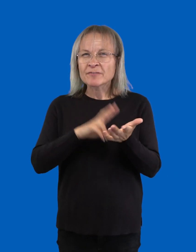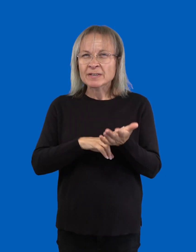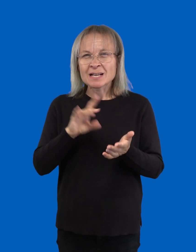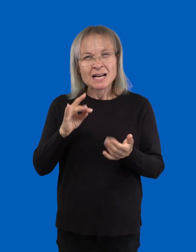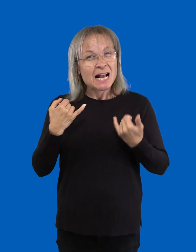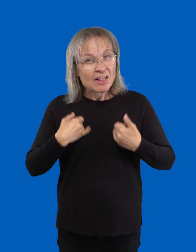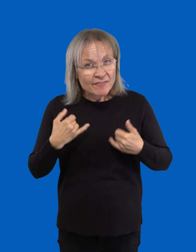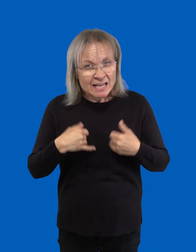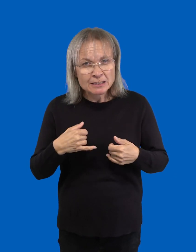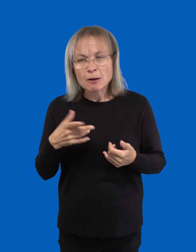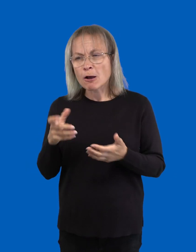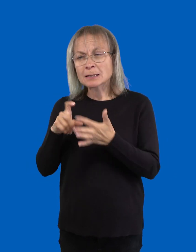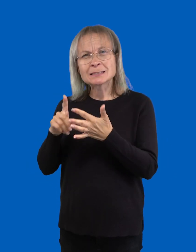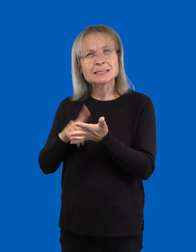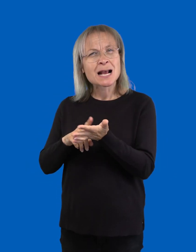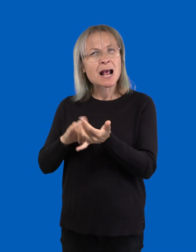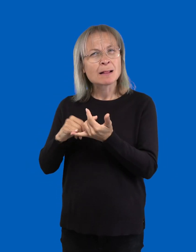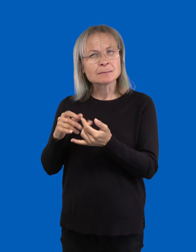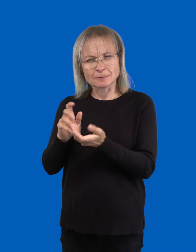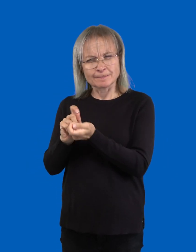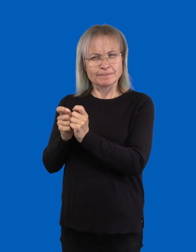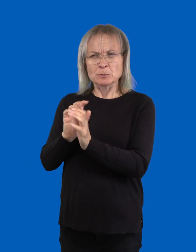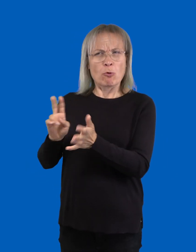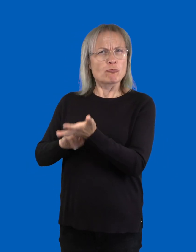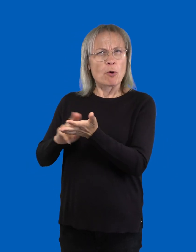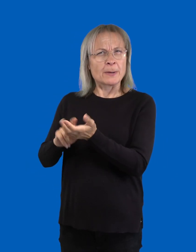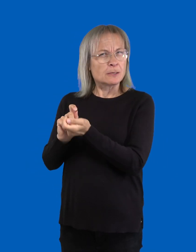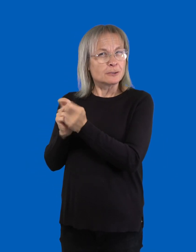An HPV infection or abnormal cells can sometimes be missed.